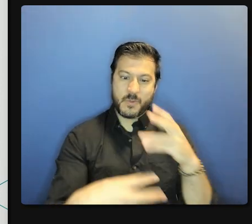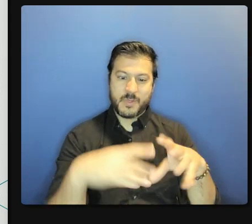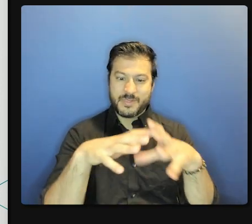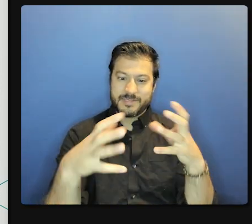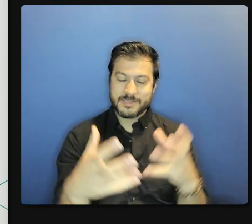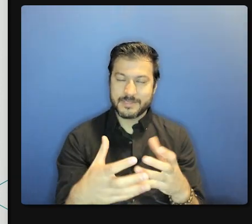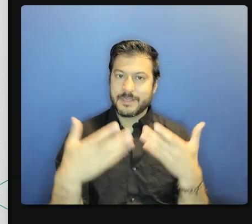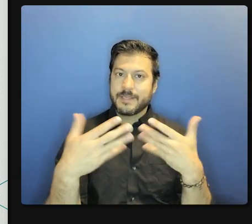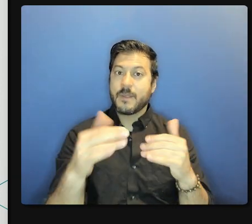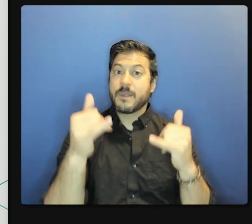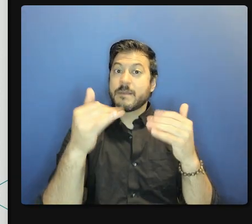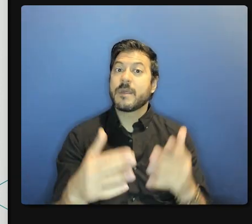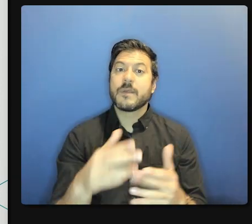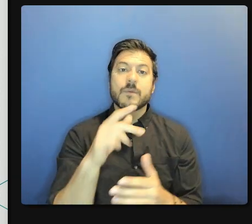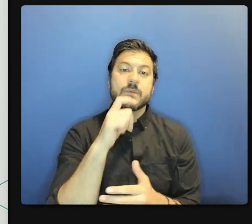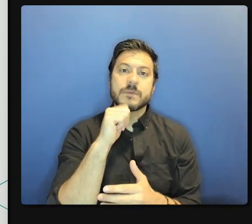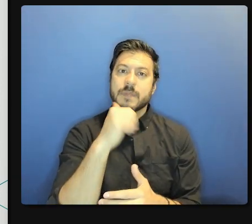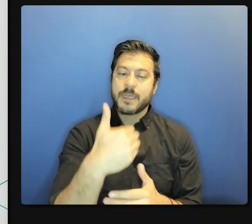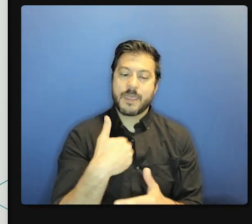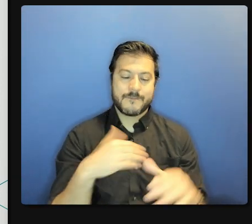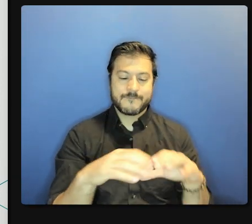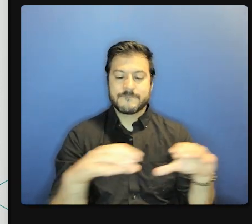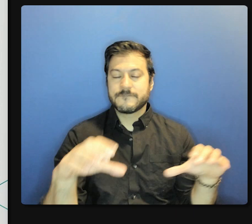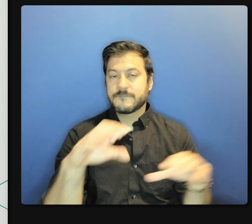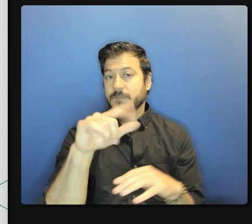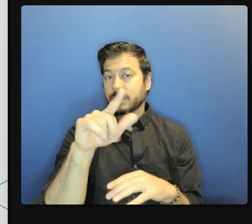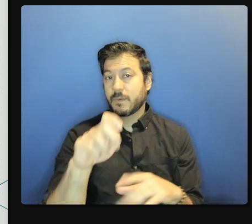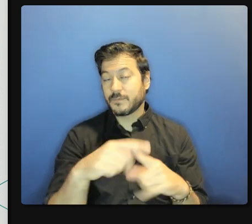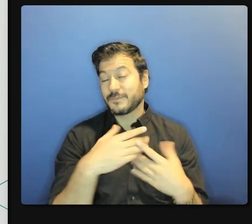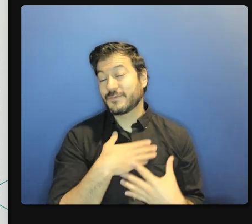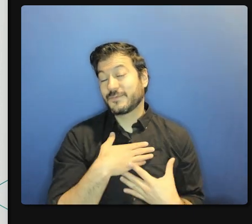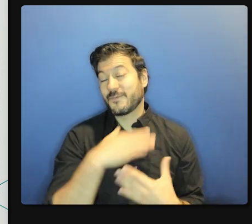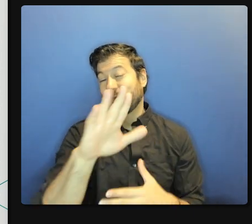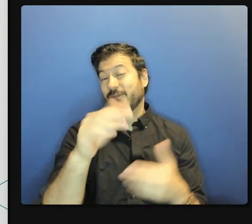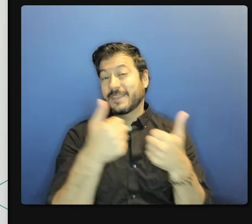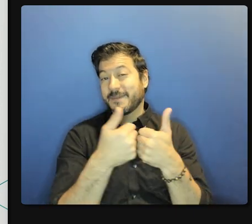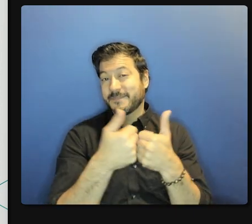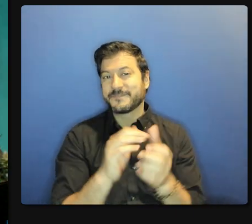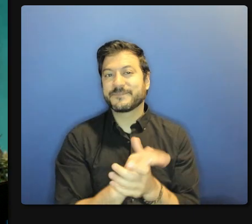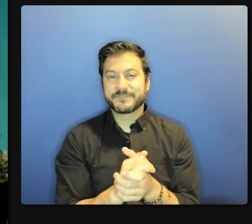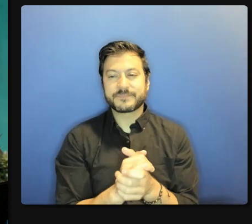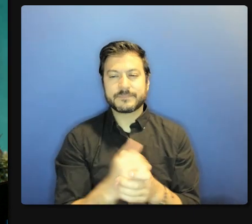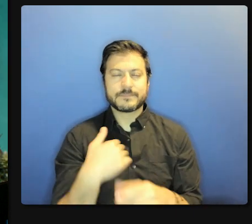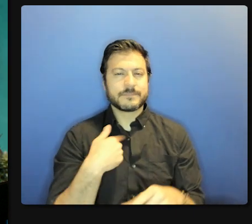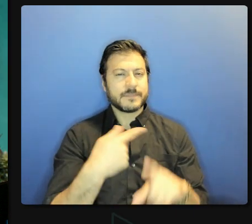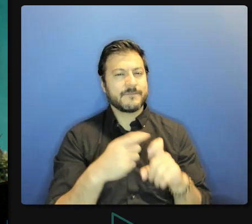allowing players without a console to enjoy your game. I'm from Ecuador.